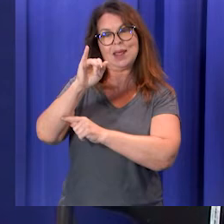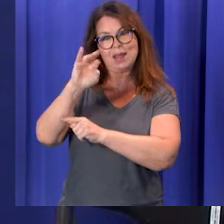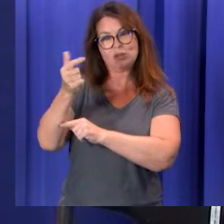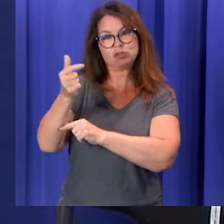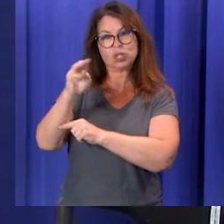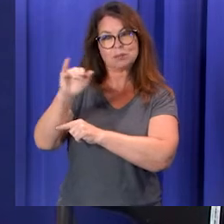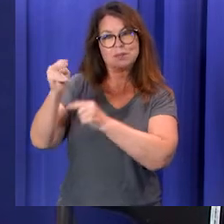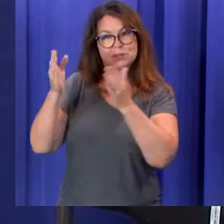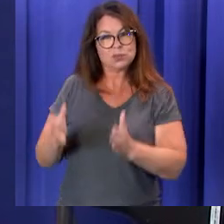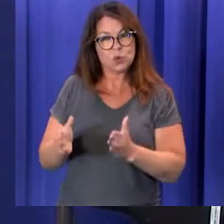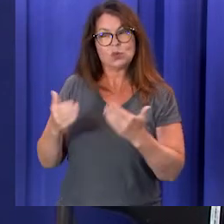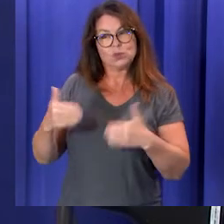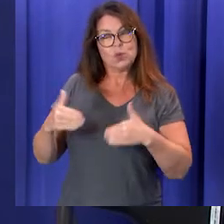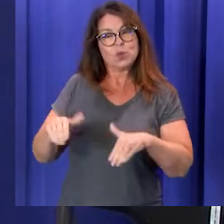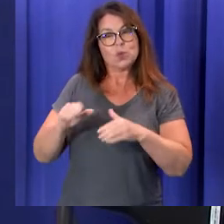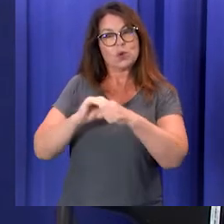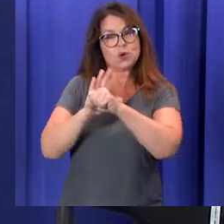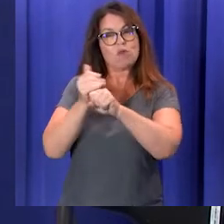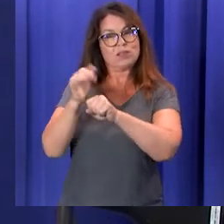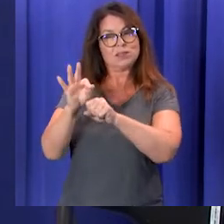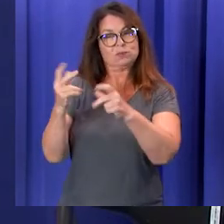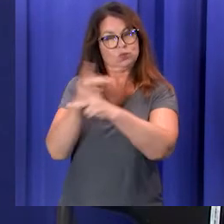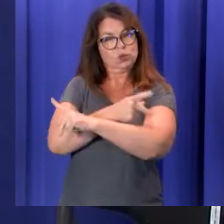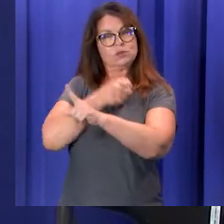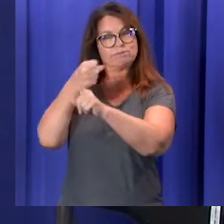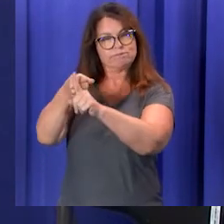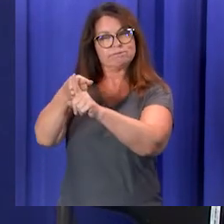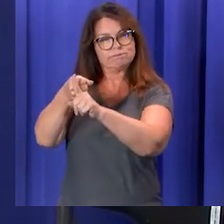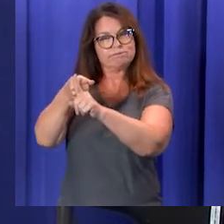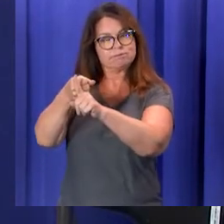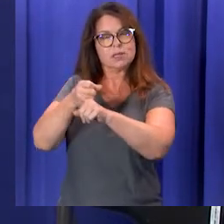By not creating a safe place for all Minnesotans to gather,